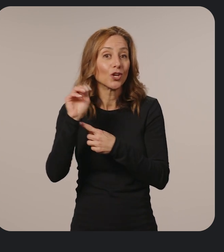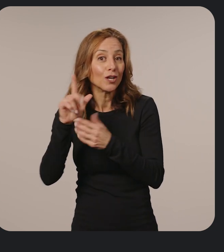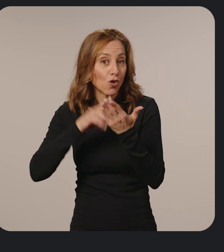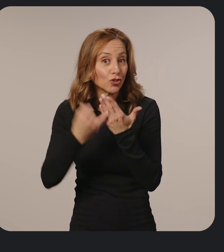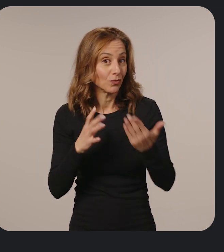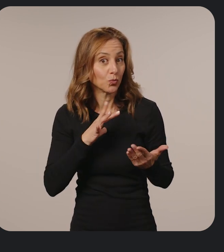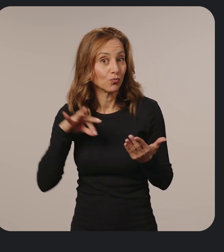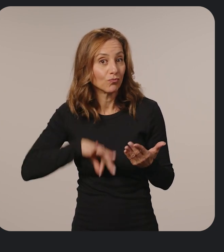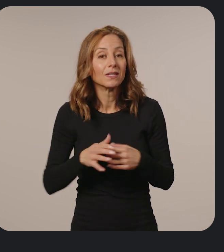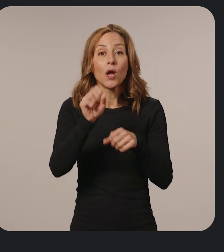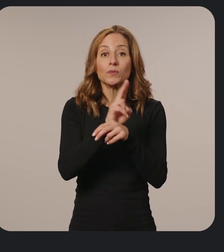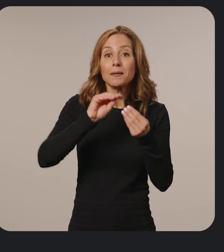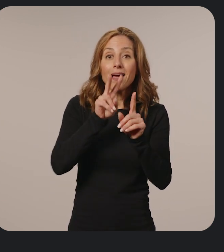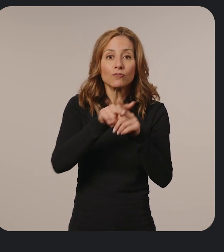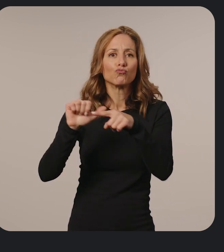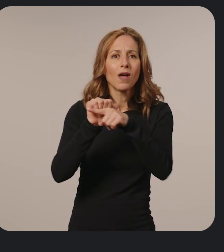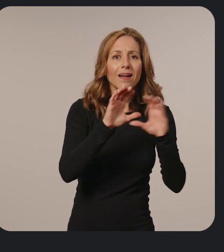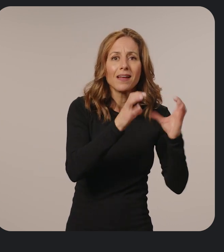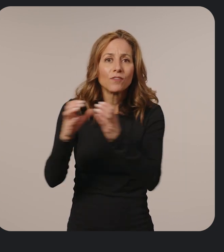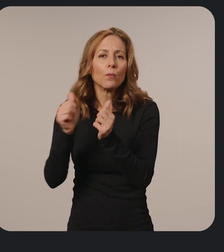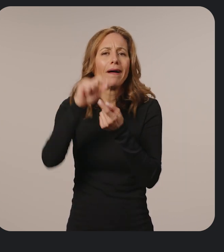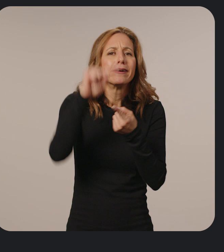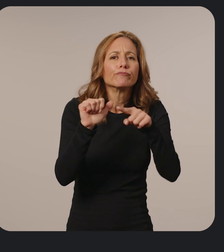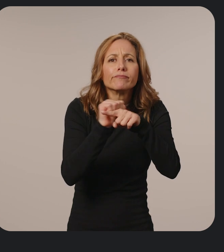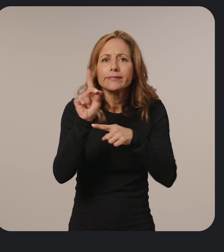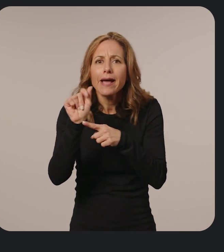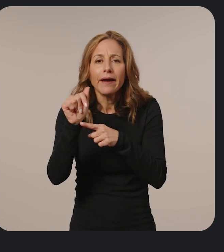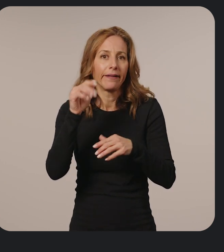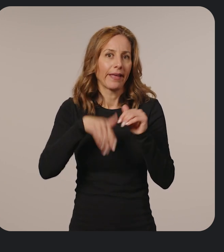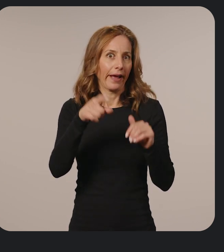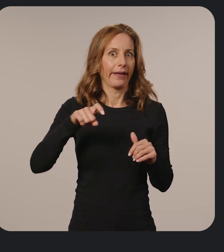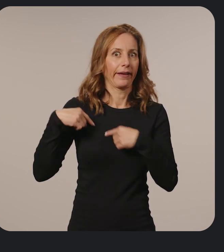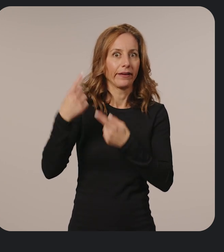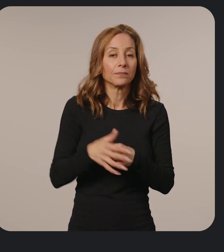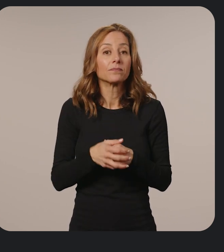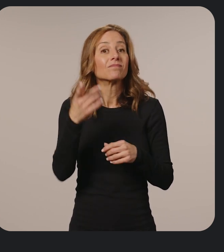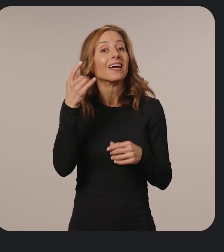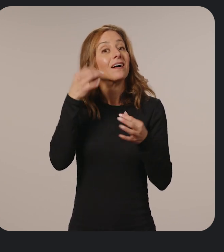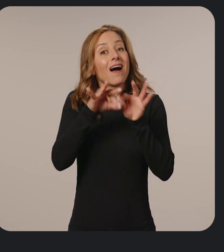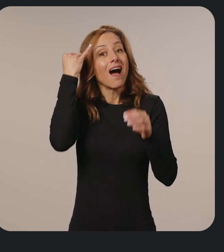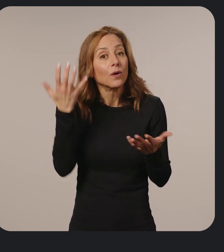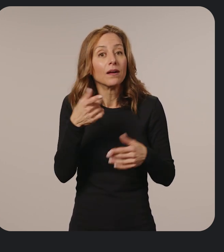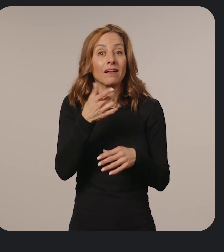data than you normally would need. And the key idea is that rather than starting from plain text, you can retrieve the embeddings from the PaLM